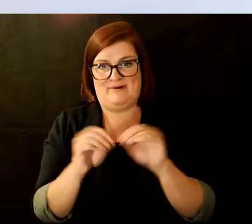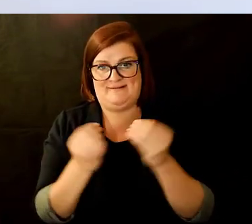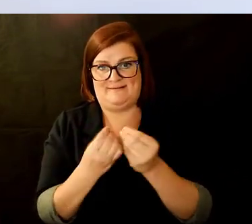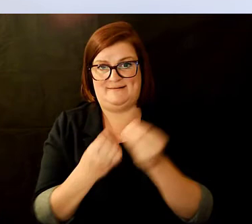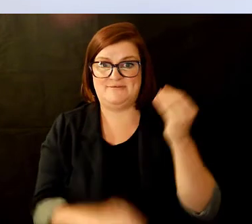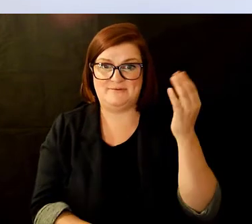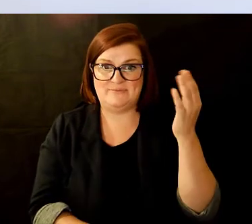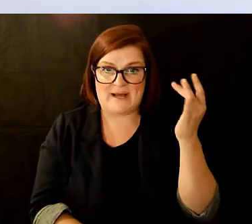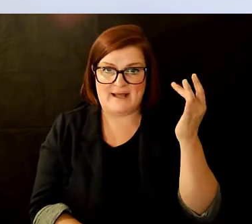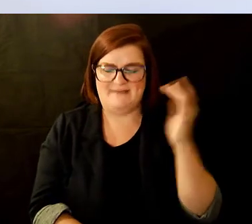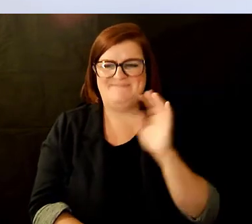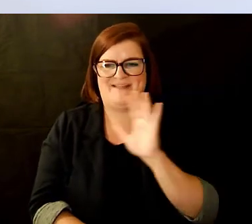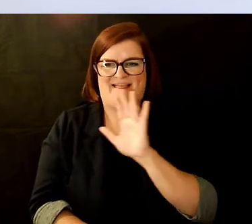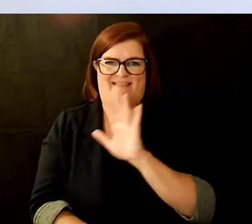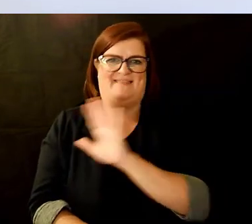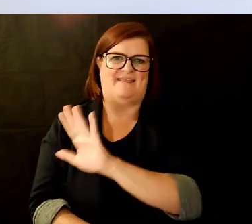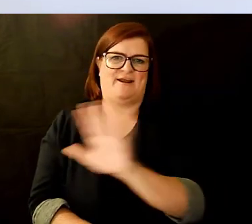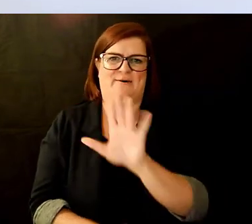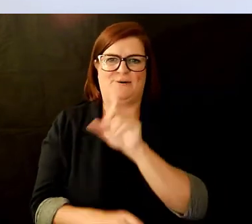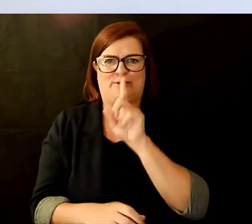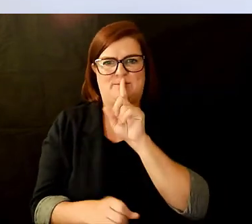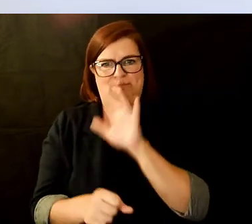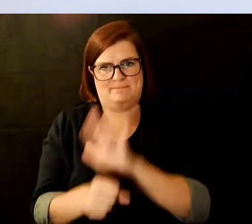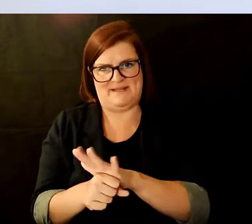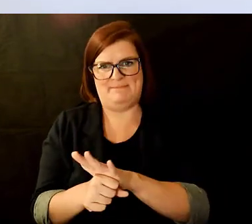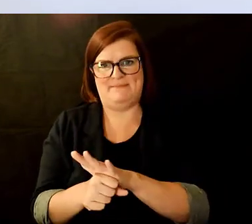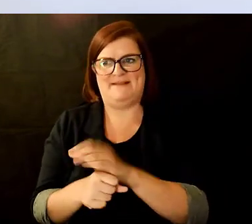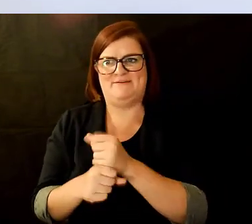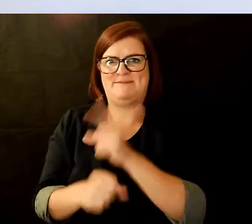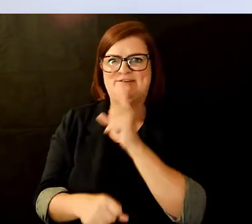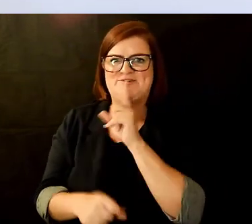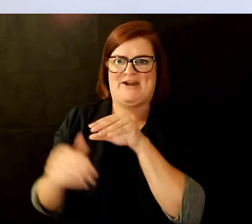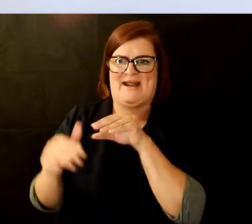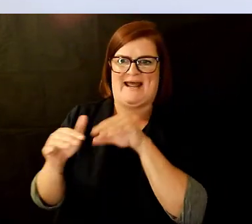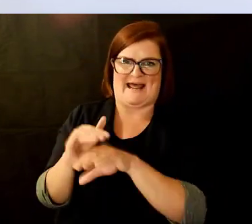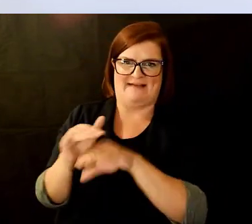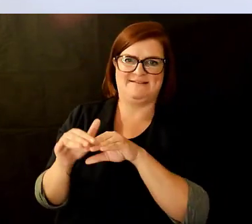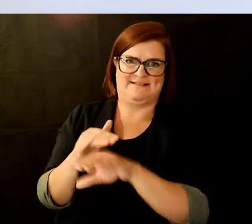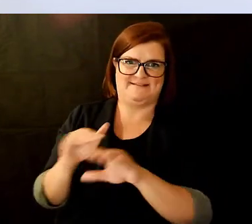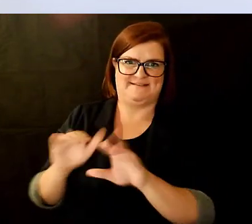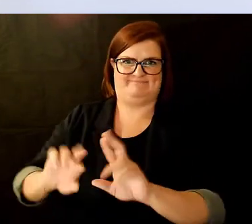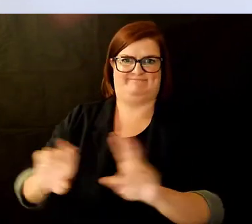to ensuring access to mental health and well-being services